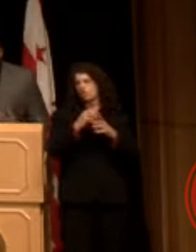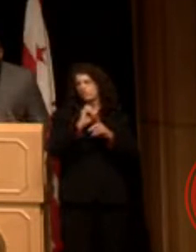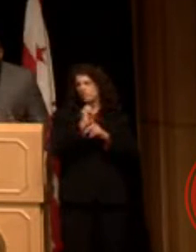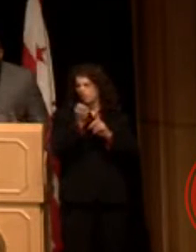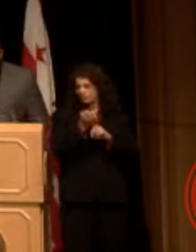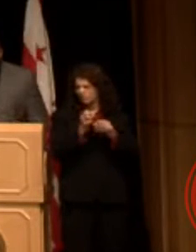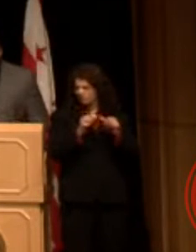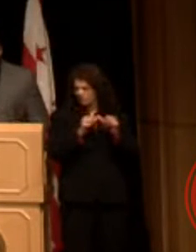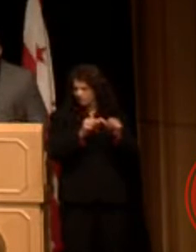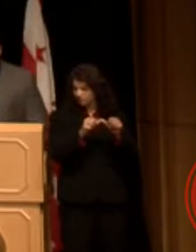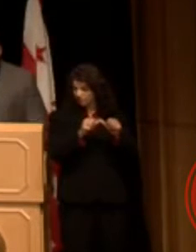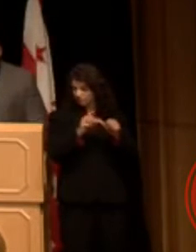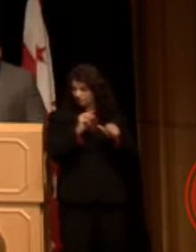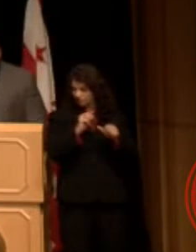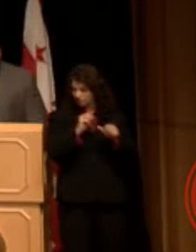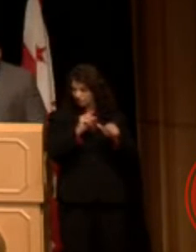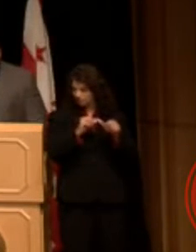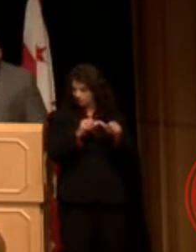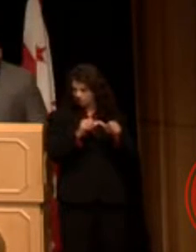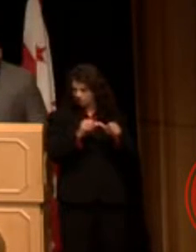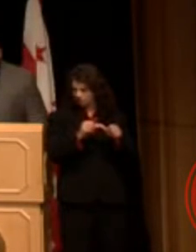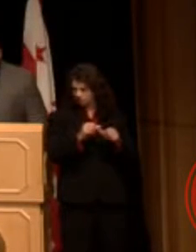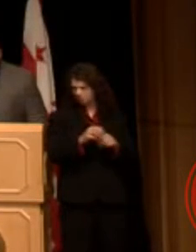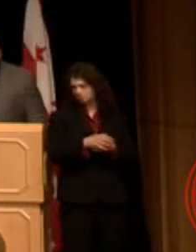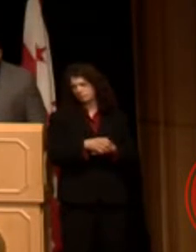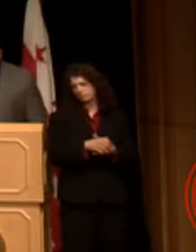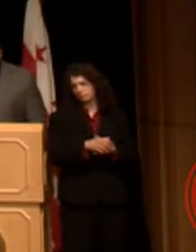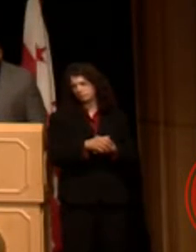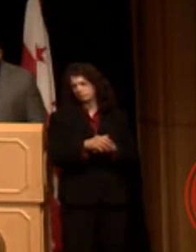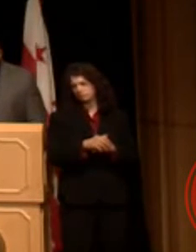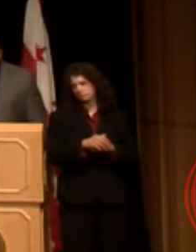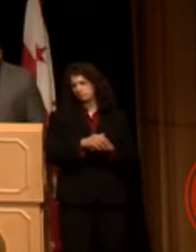URBAN NATURE PROGRAMMING. DESIGN IS NEARING COMPLETION AND